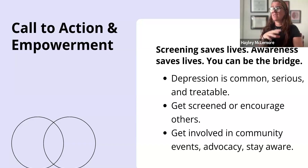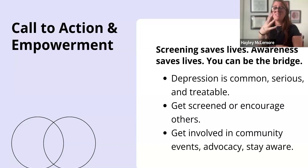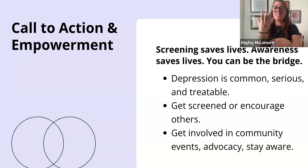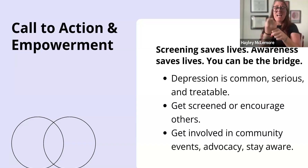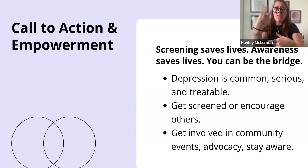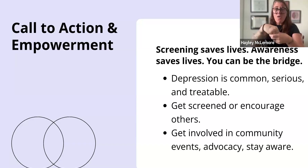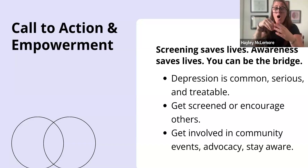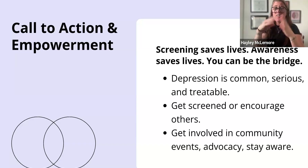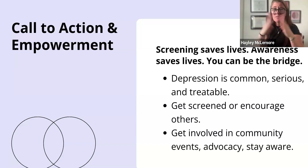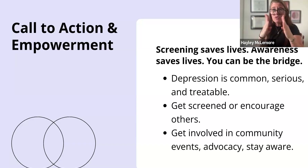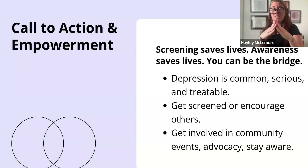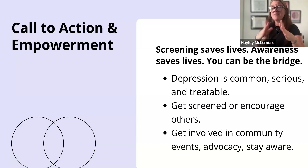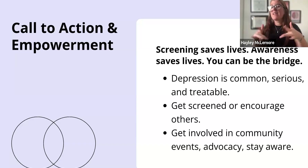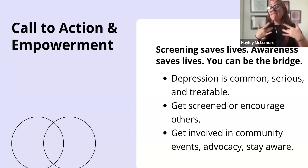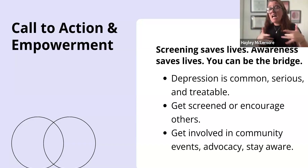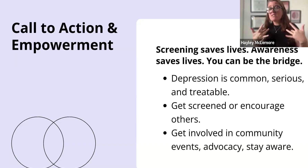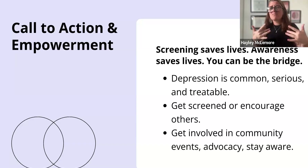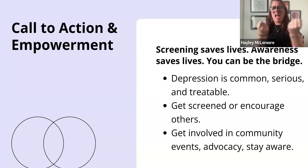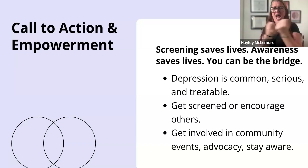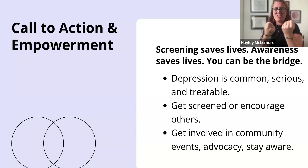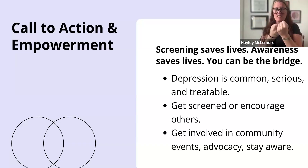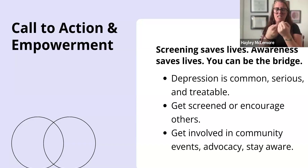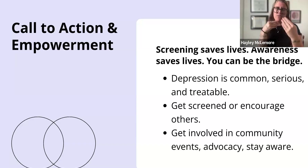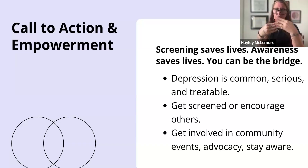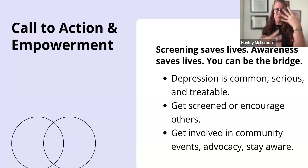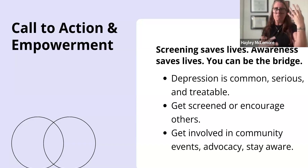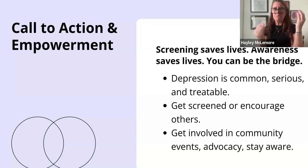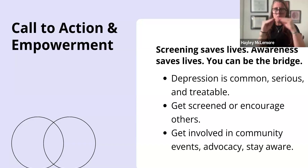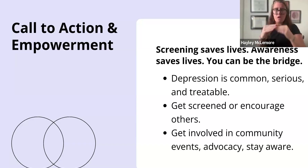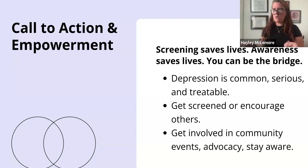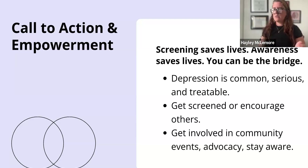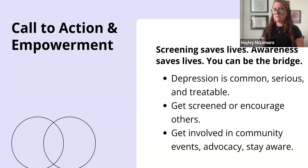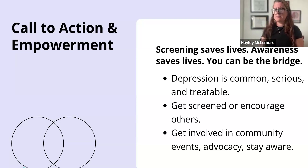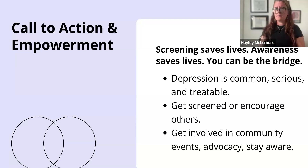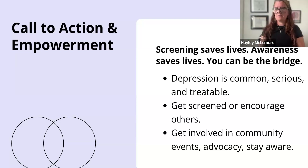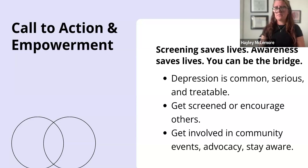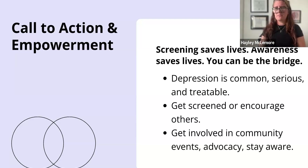or encouraging other folks to get screened. Be involved in your local community events and advocacy.